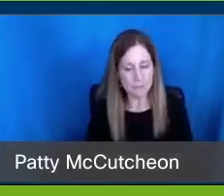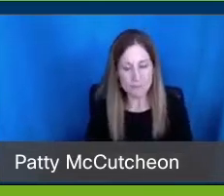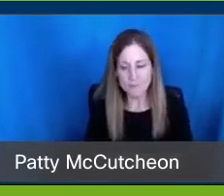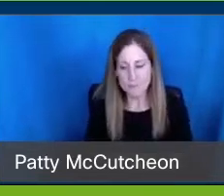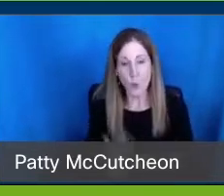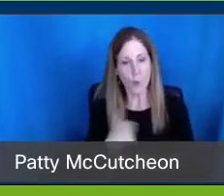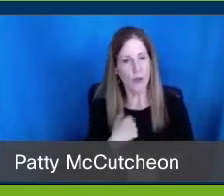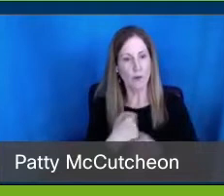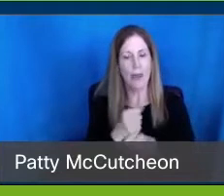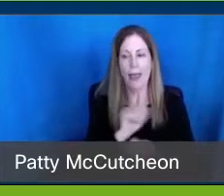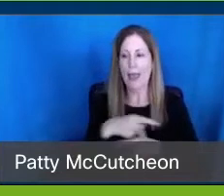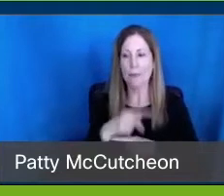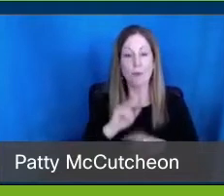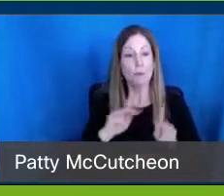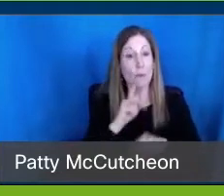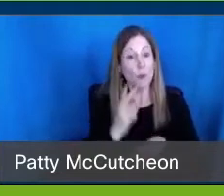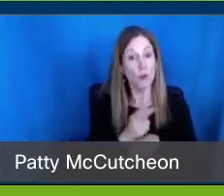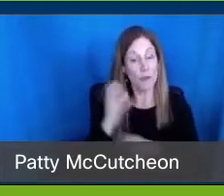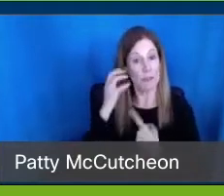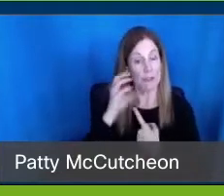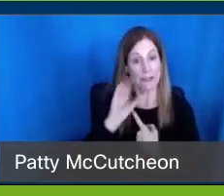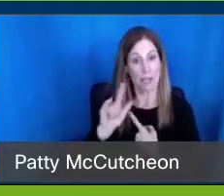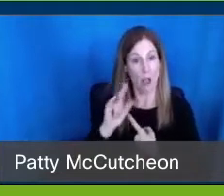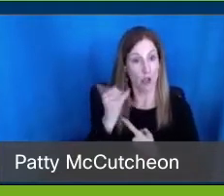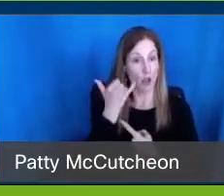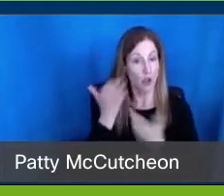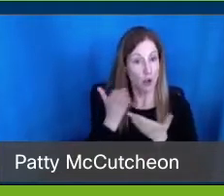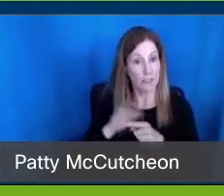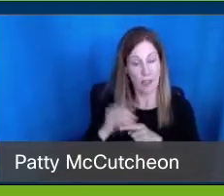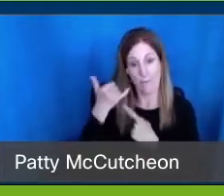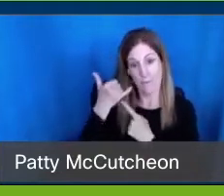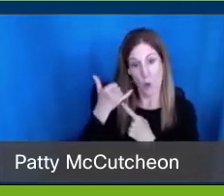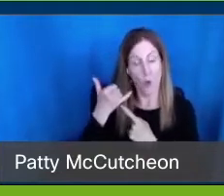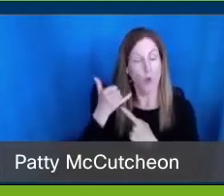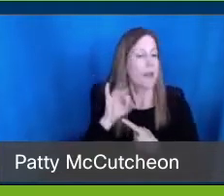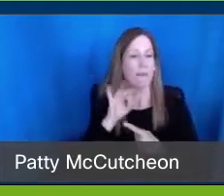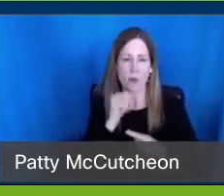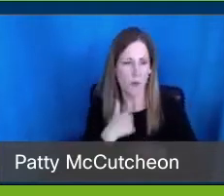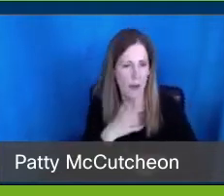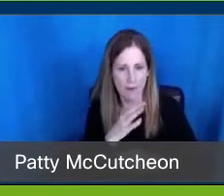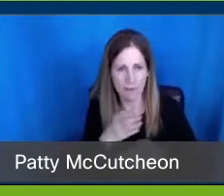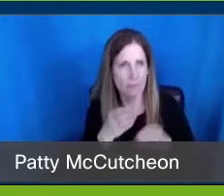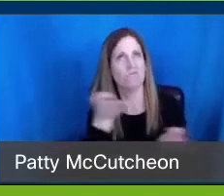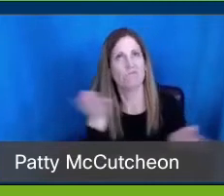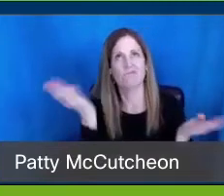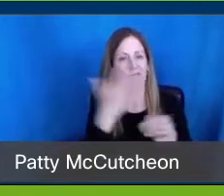their cell service on their phone if they don't have reliable broadband. And State Services for the Blind is part of